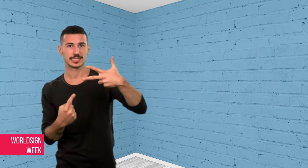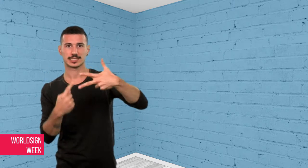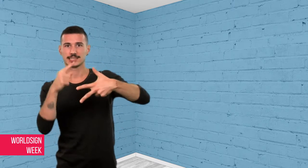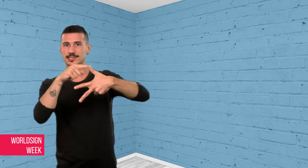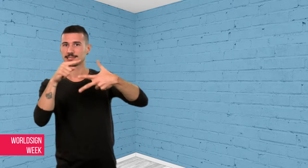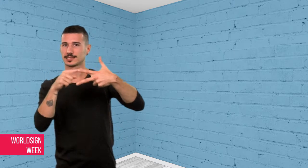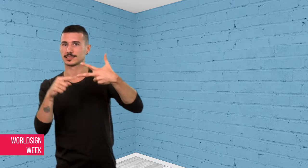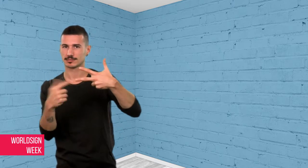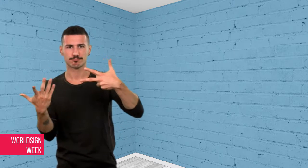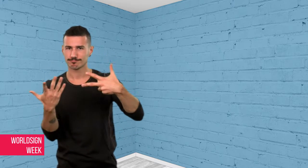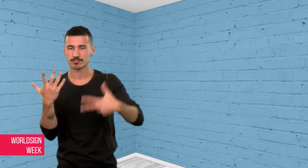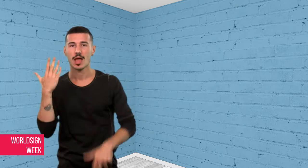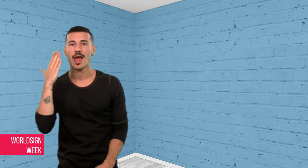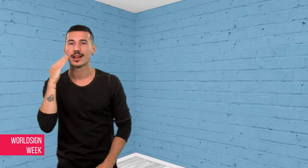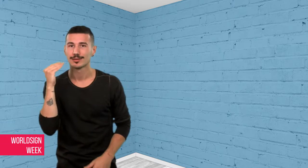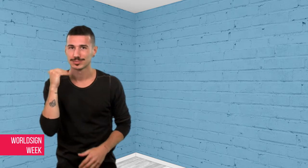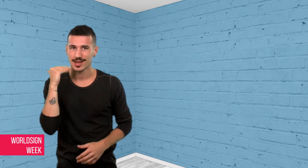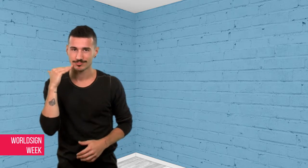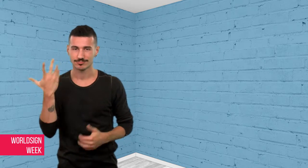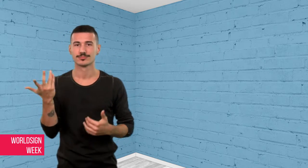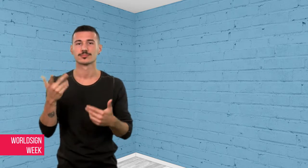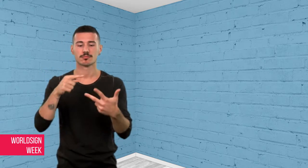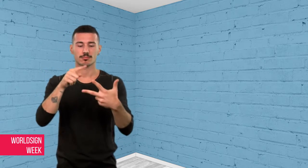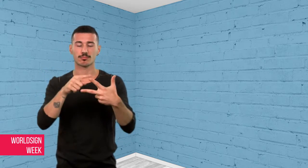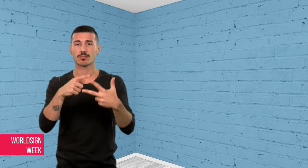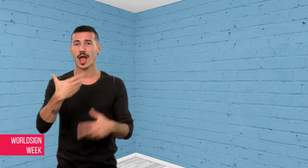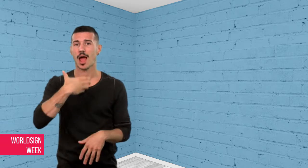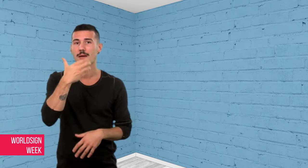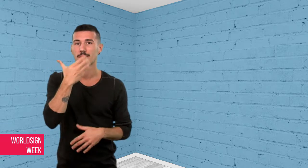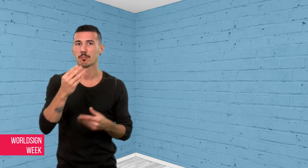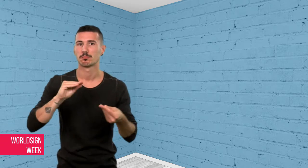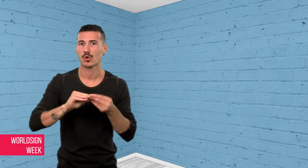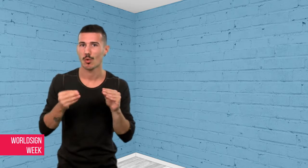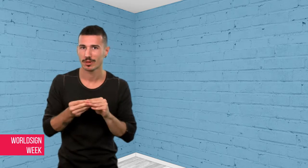Libya, Apple Problem, Taxis Drivers Fired.